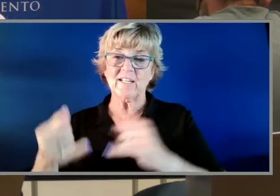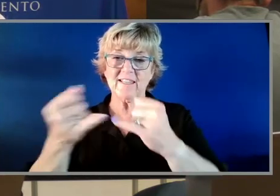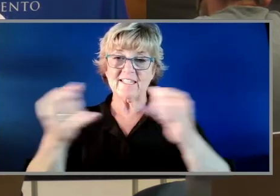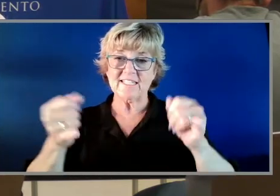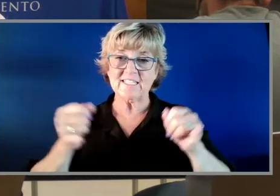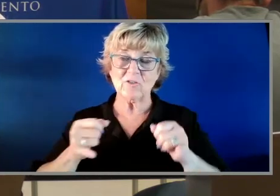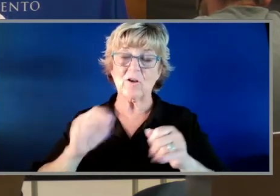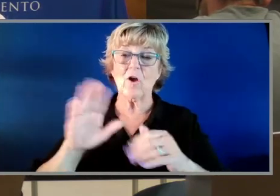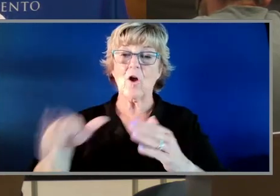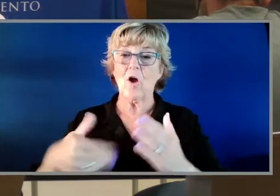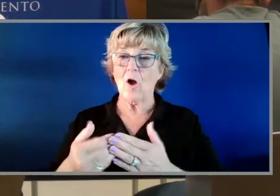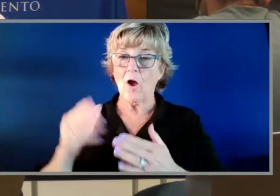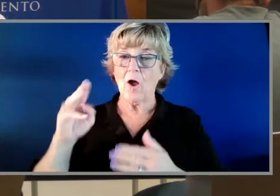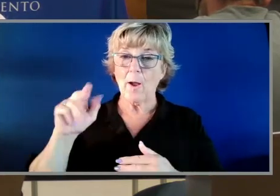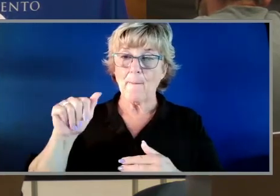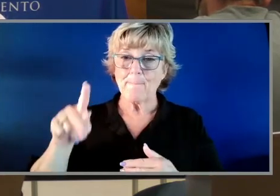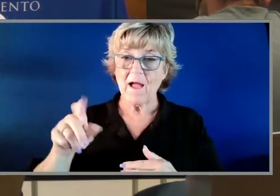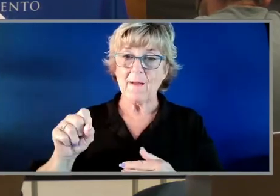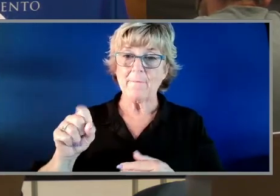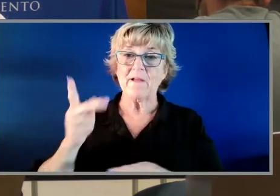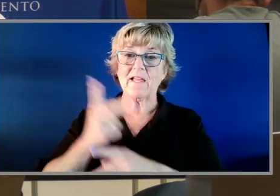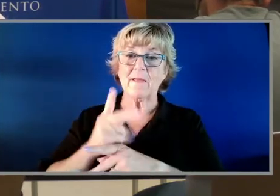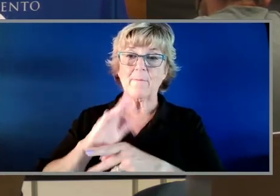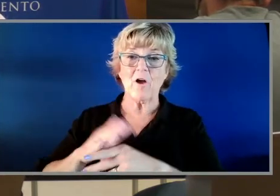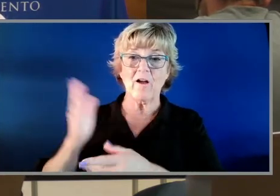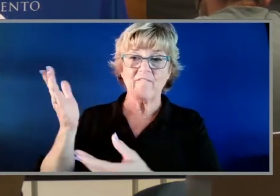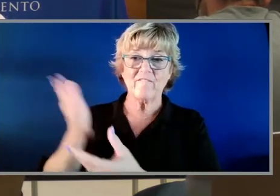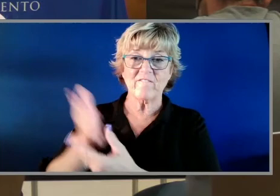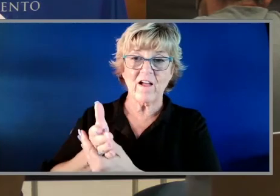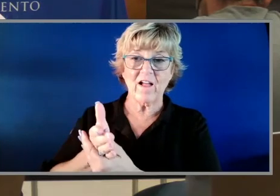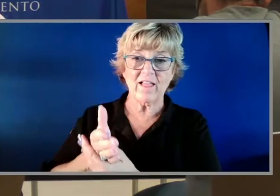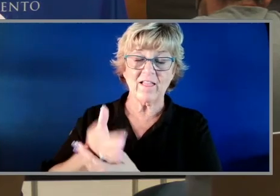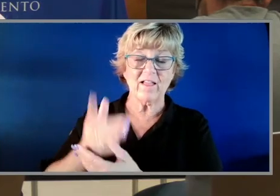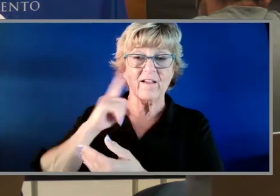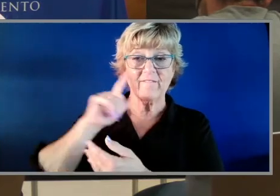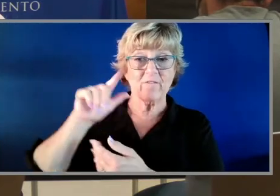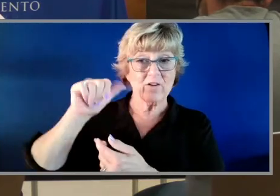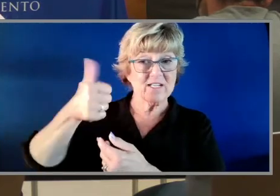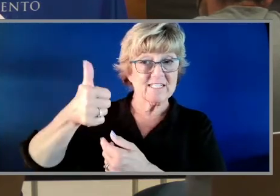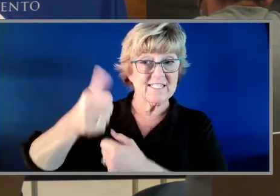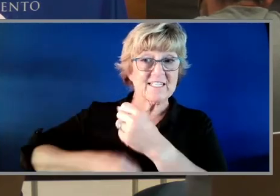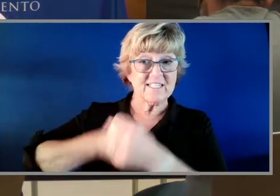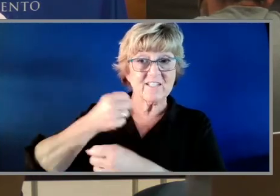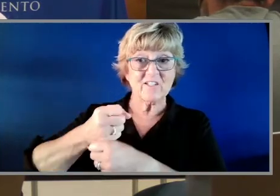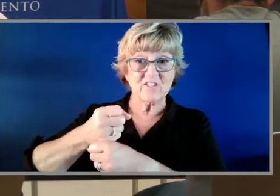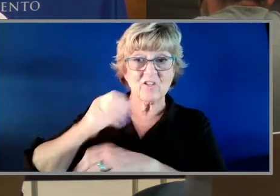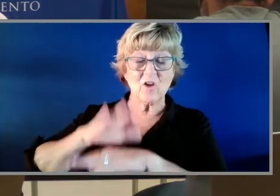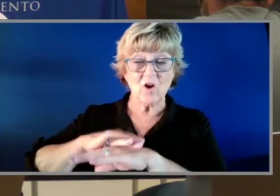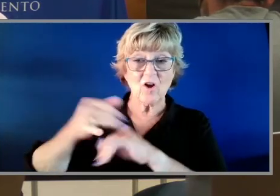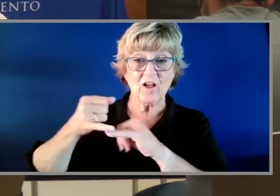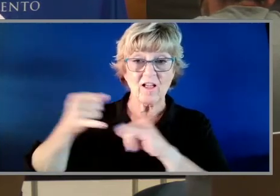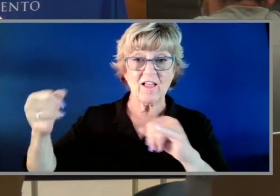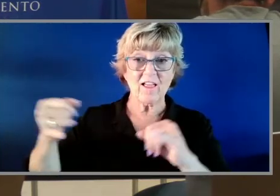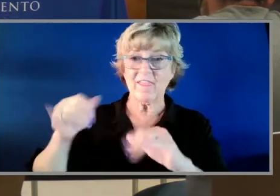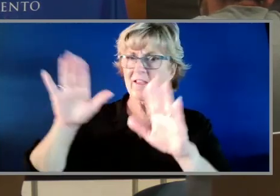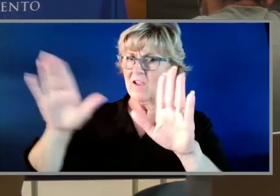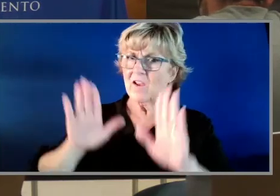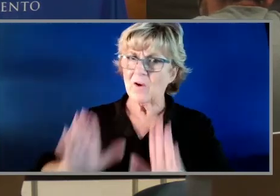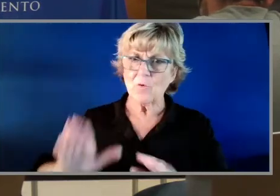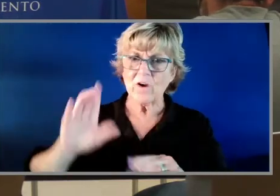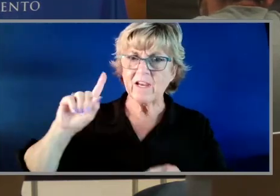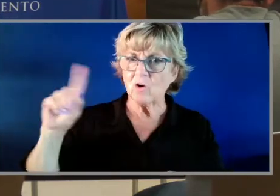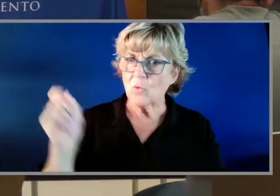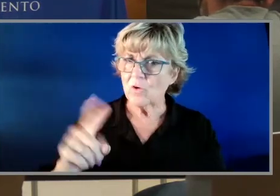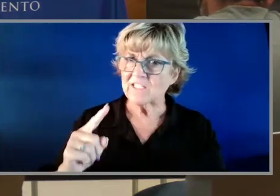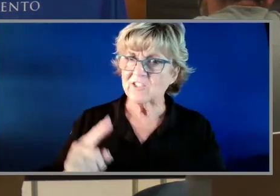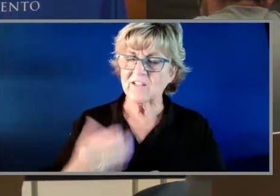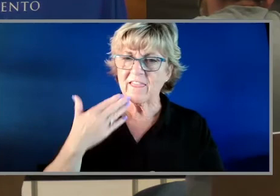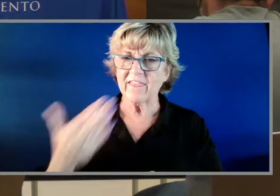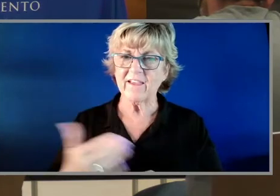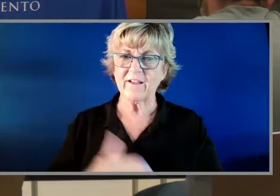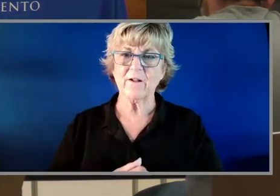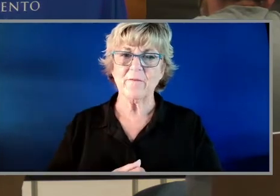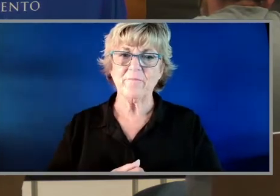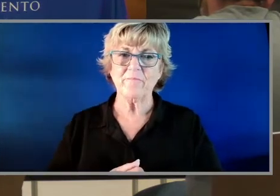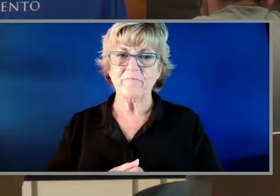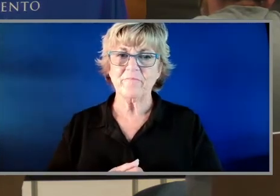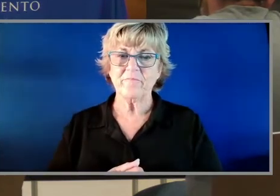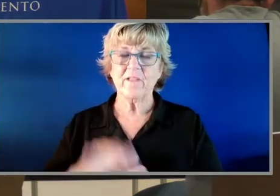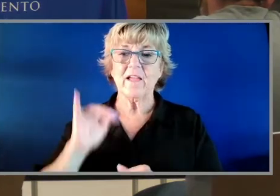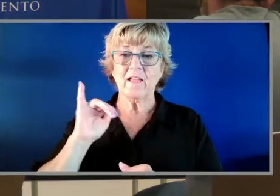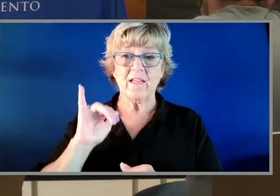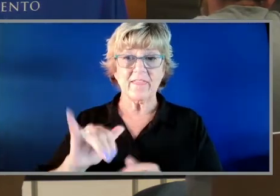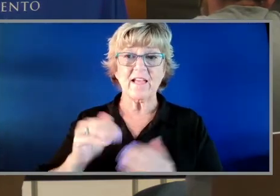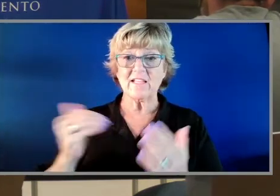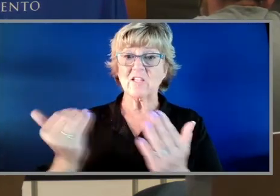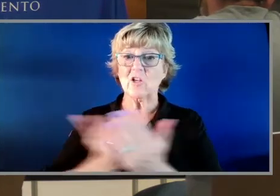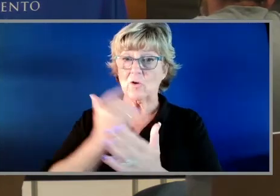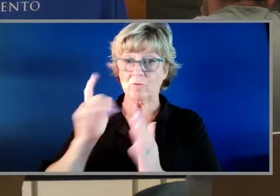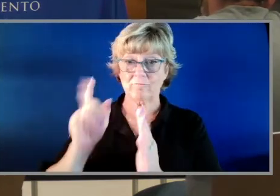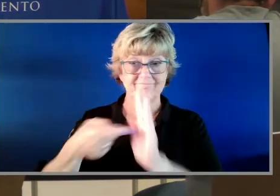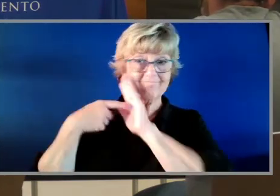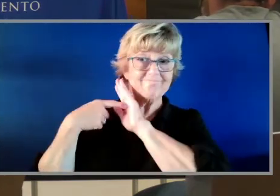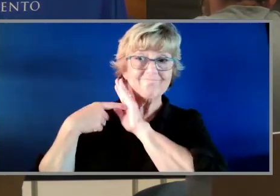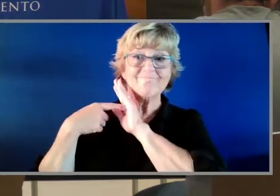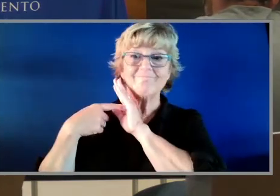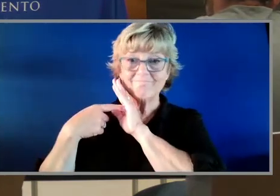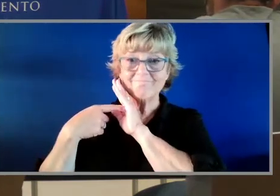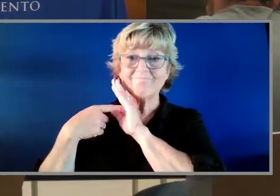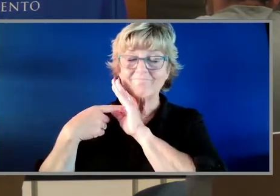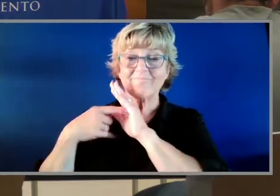Studio: What happened during redistricting all the comments all of that stuff all the maps keep on keep it on file for 10